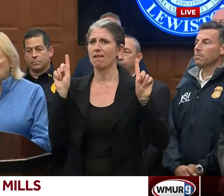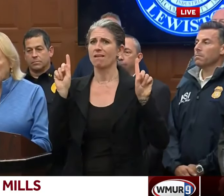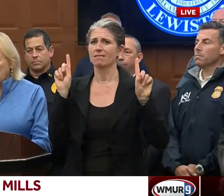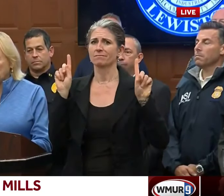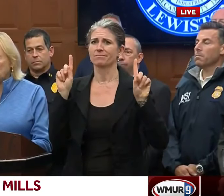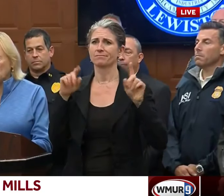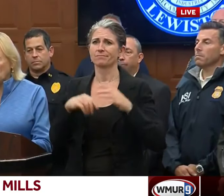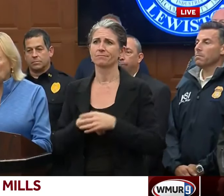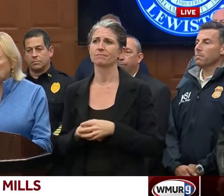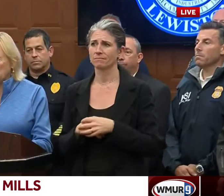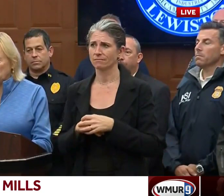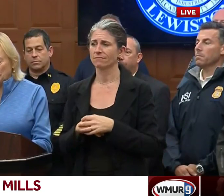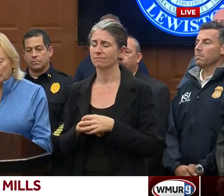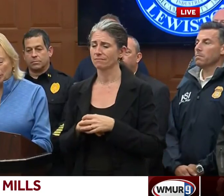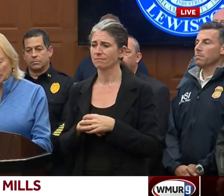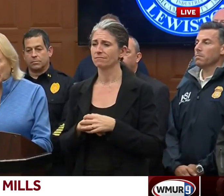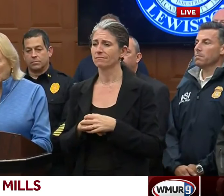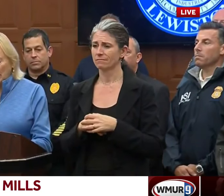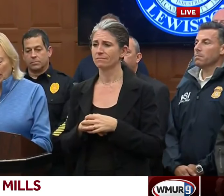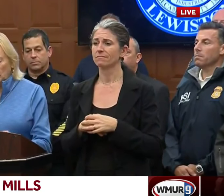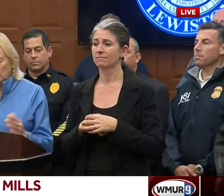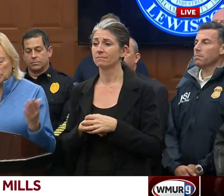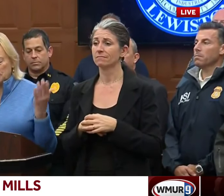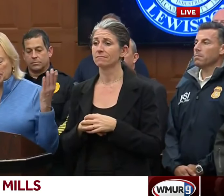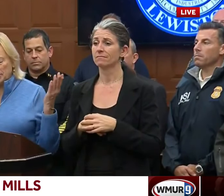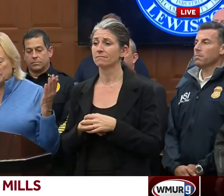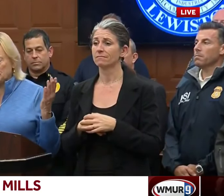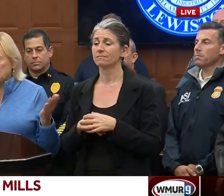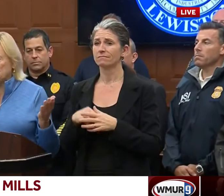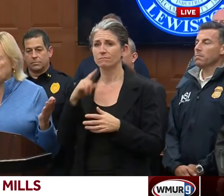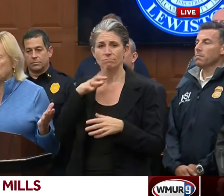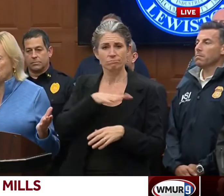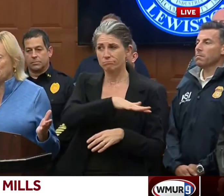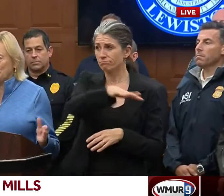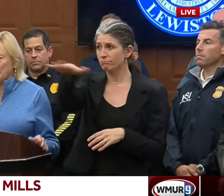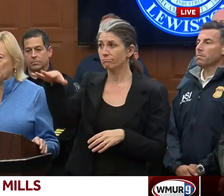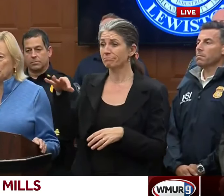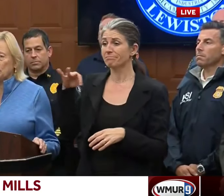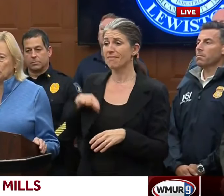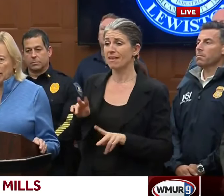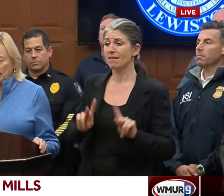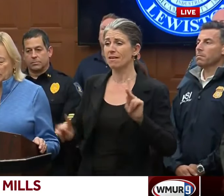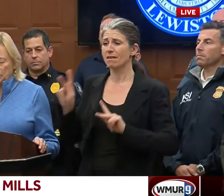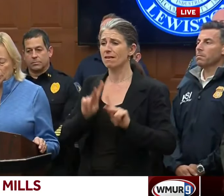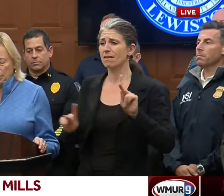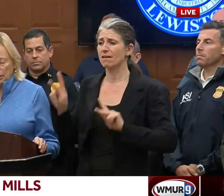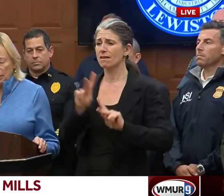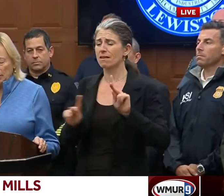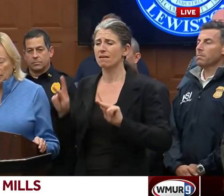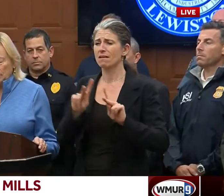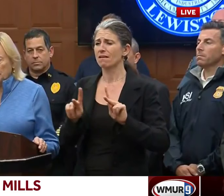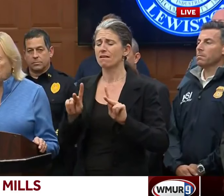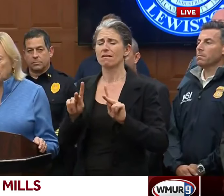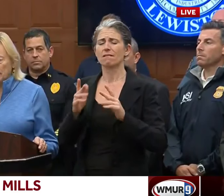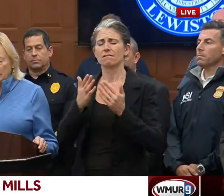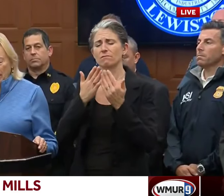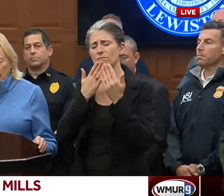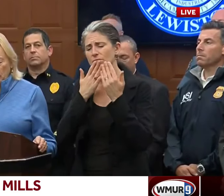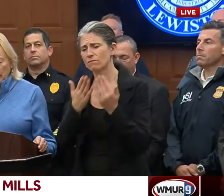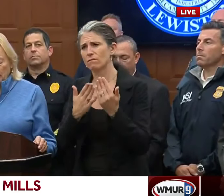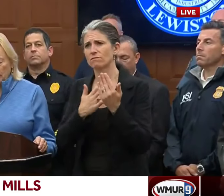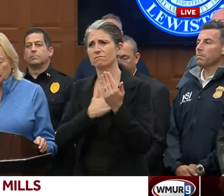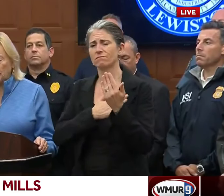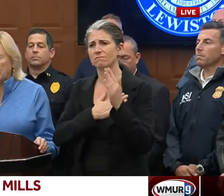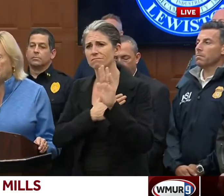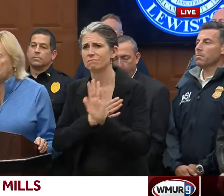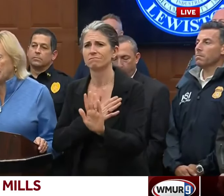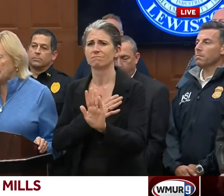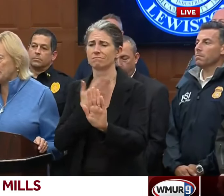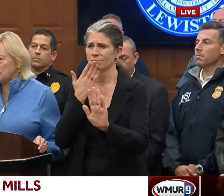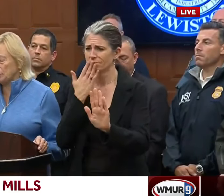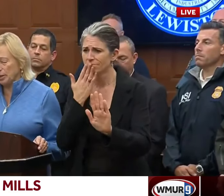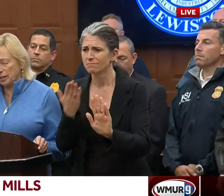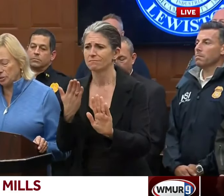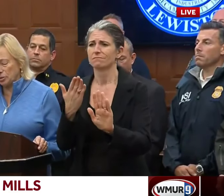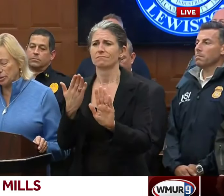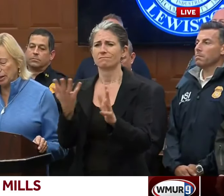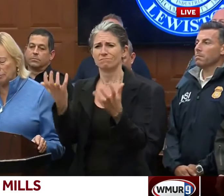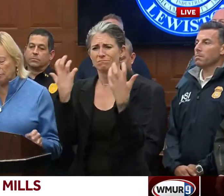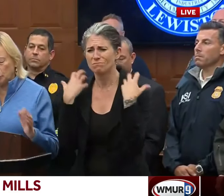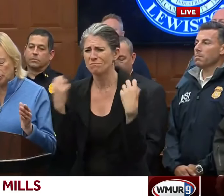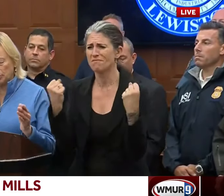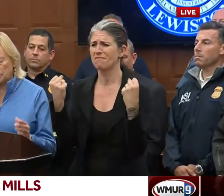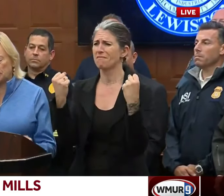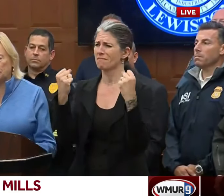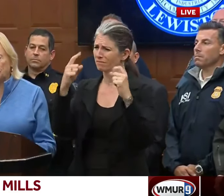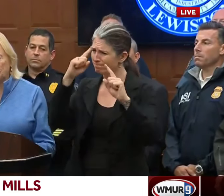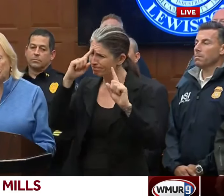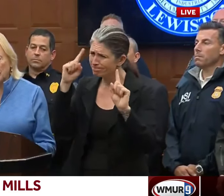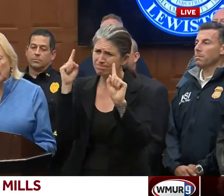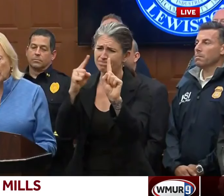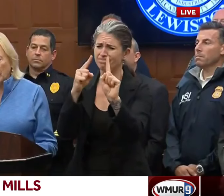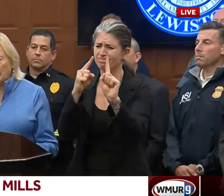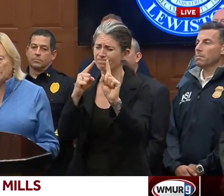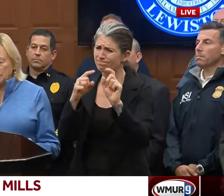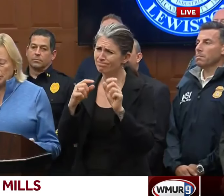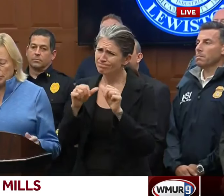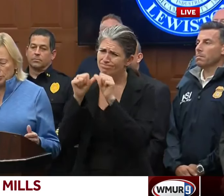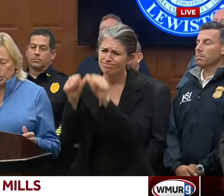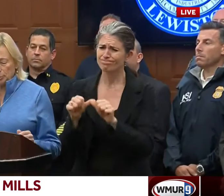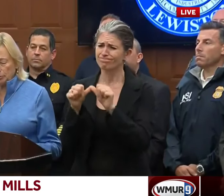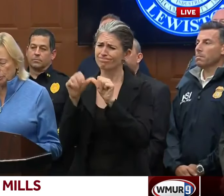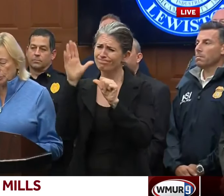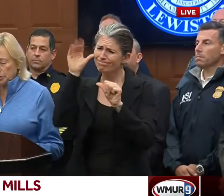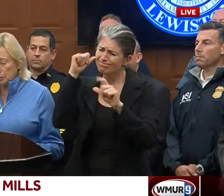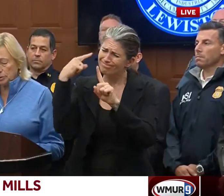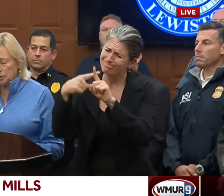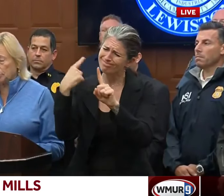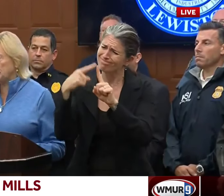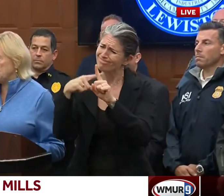ALL PEOPLE WHO SEARCHED TIRELESSLY TO ARRIVE AT THIS MOMENT AND ON BEHALF OF ALL MAINE PEOPLE, I WANT TO EXPRESS MY PROFOUND GRATITUDE FOR THEIR UNWAVERING BRAVERY AND